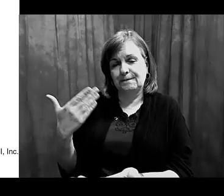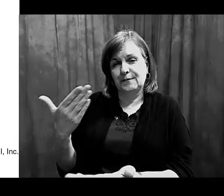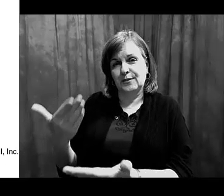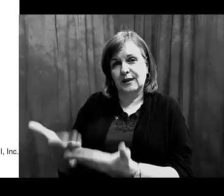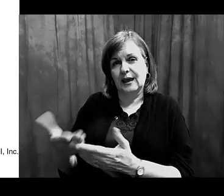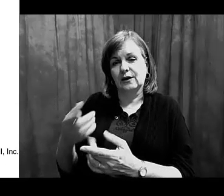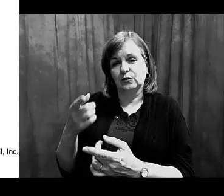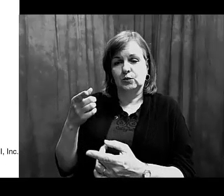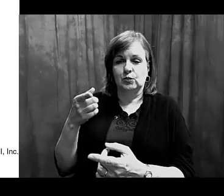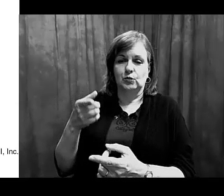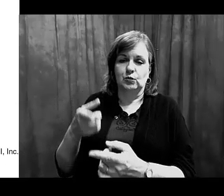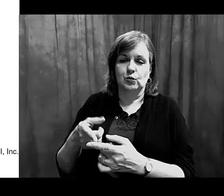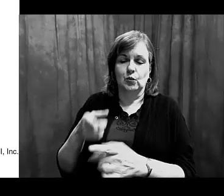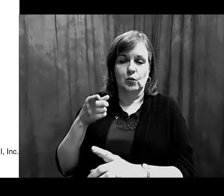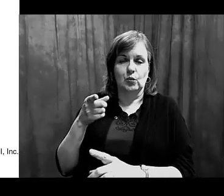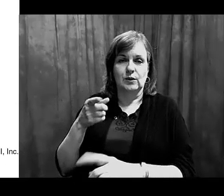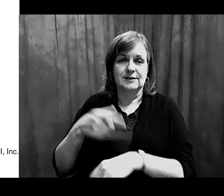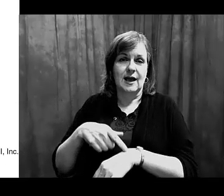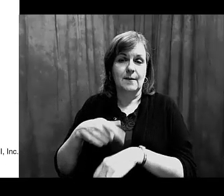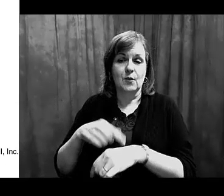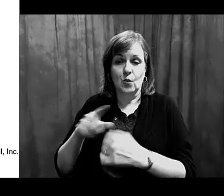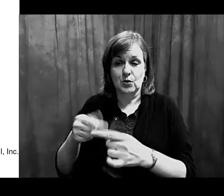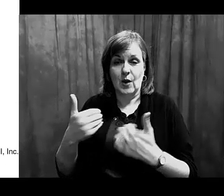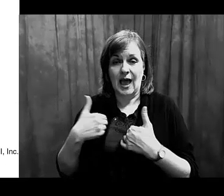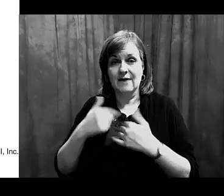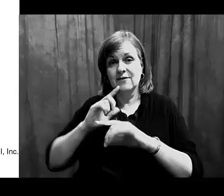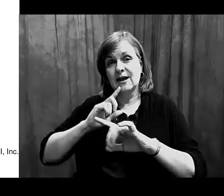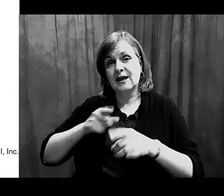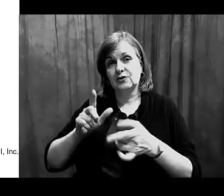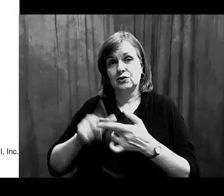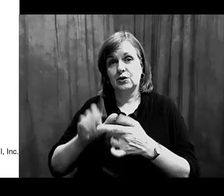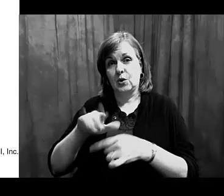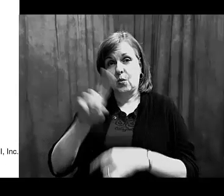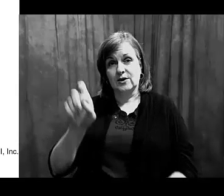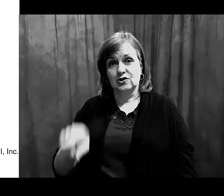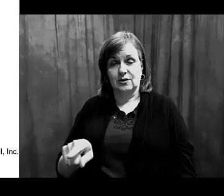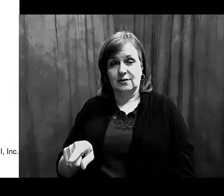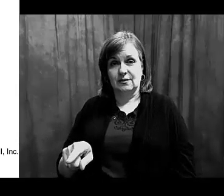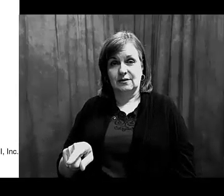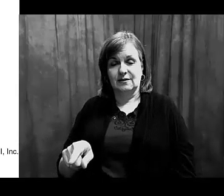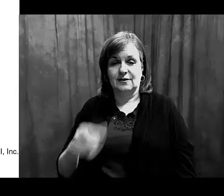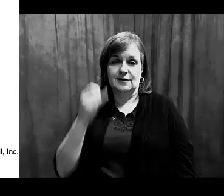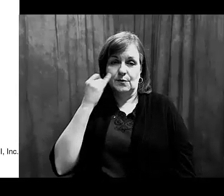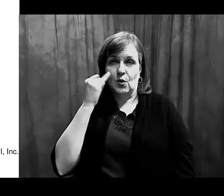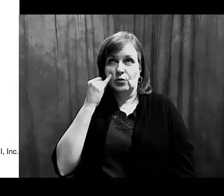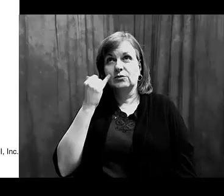you're going to get to a point where you hopefully have an answer to your question